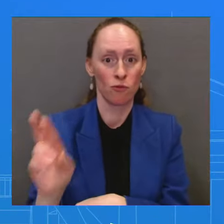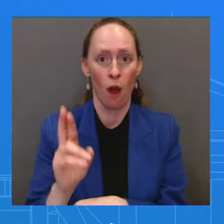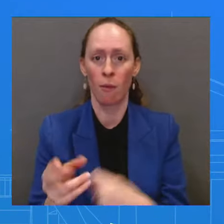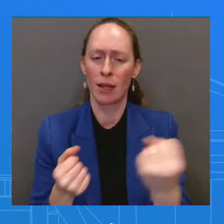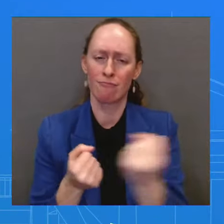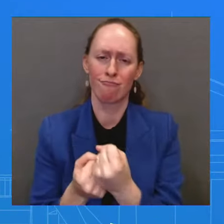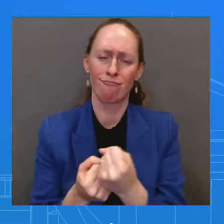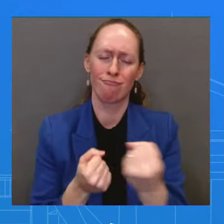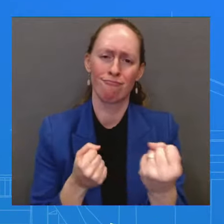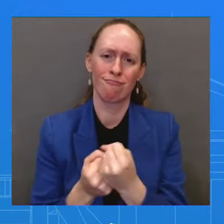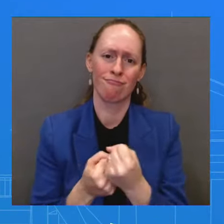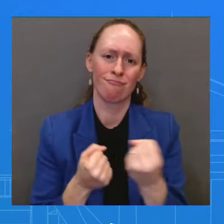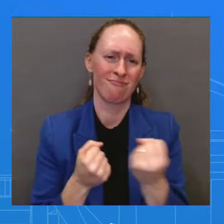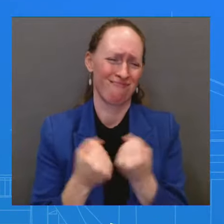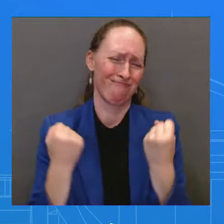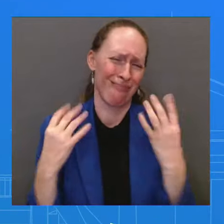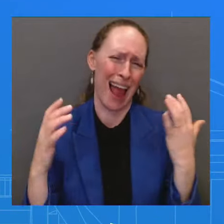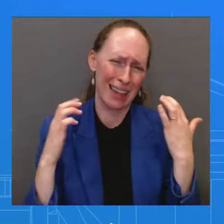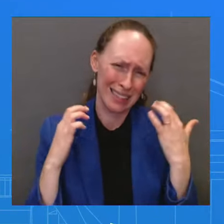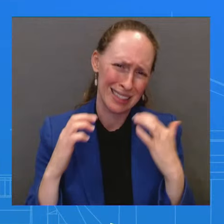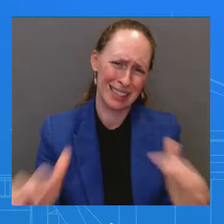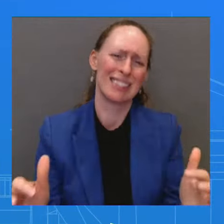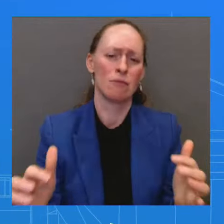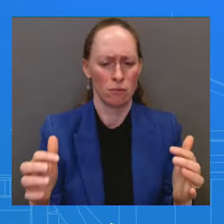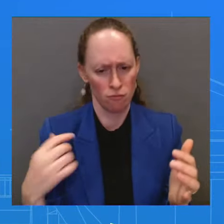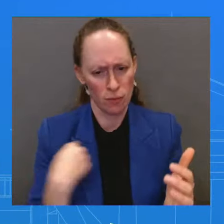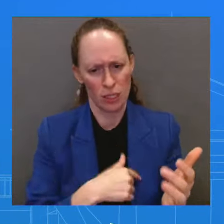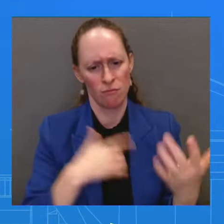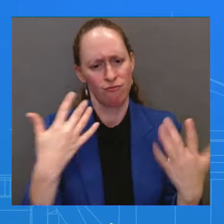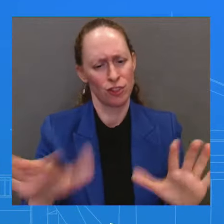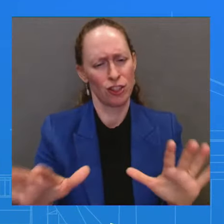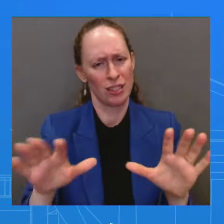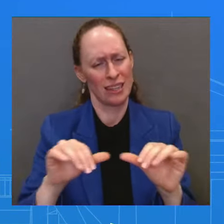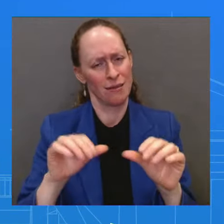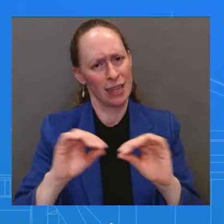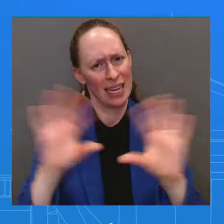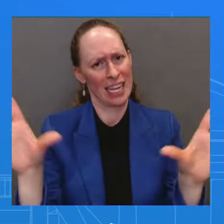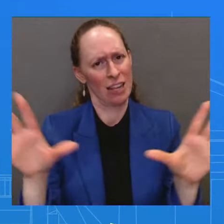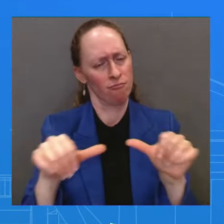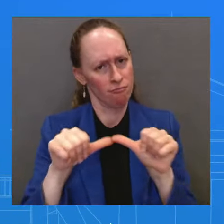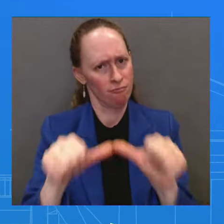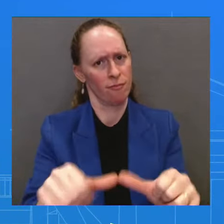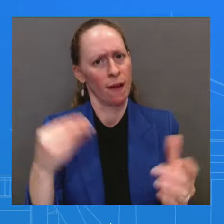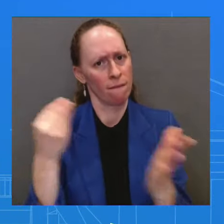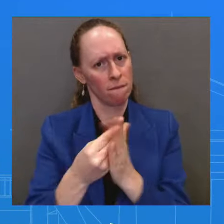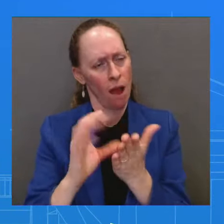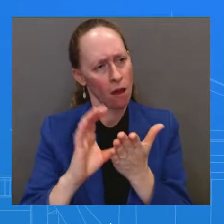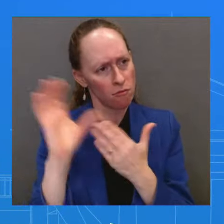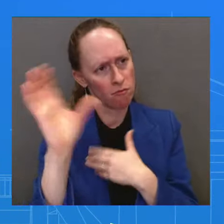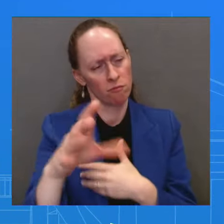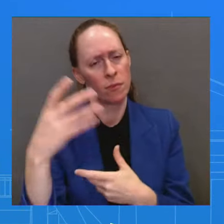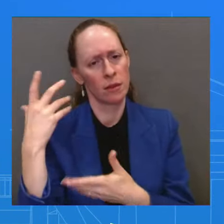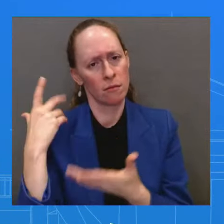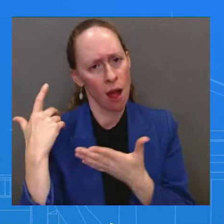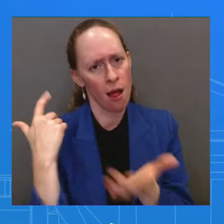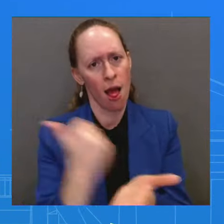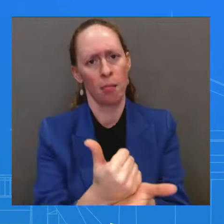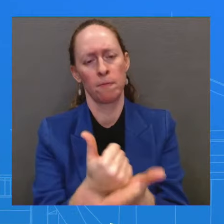that they want to continue that funding. And so, that's what we want to see. And -- and the President, again, asked for $4 billion in --